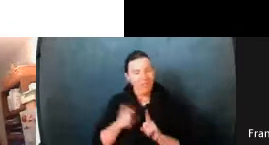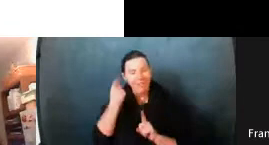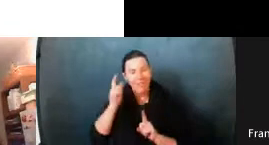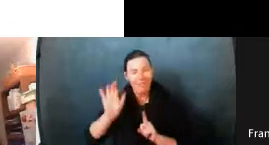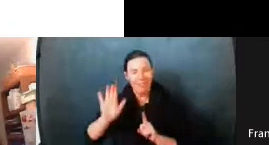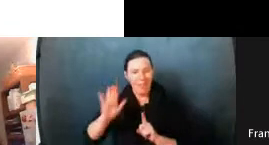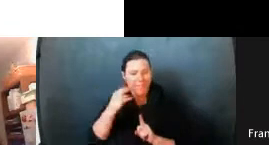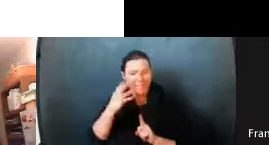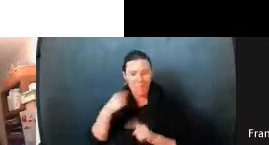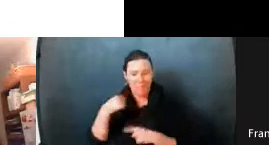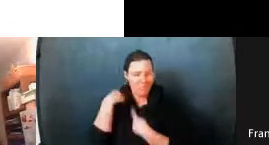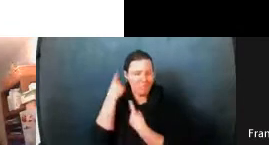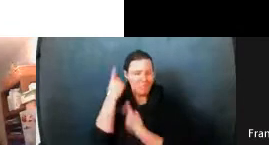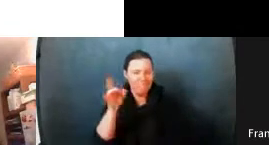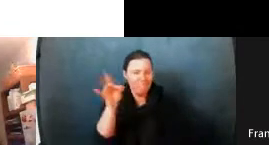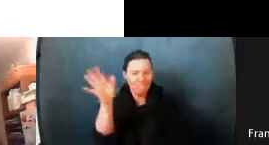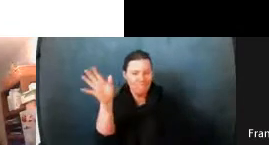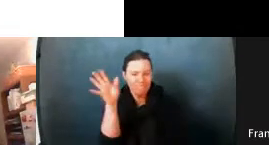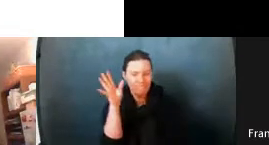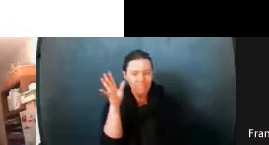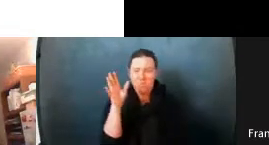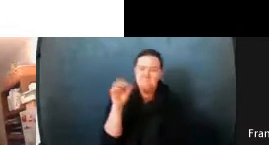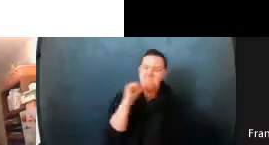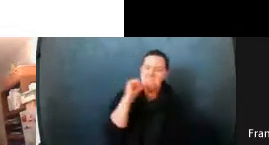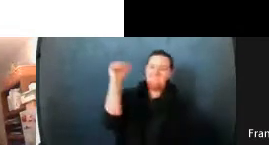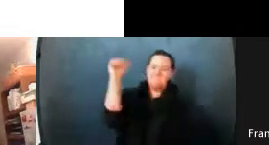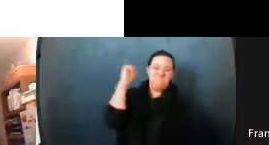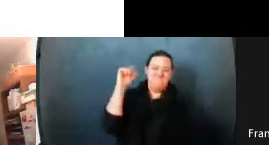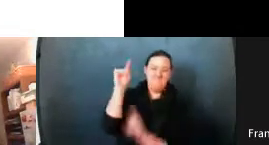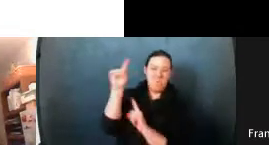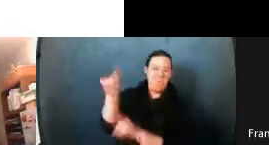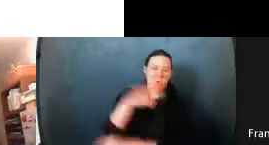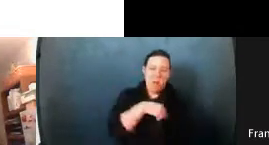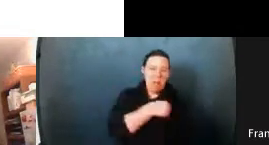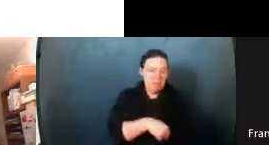of being treated inferior, in an inferior way,